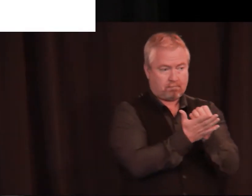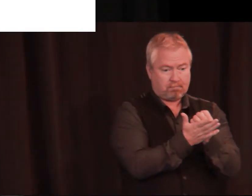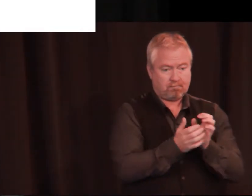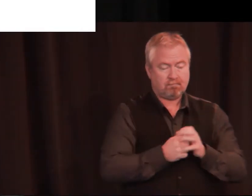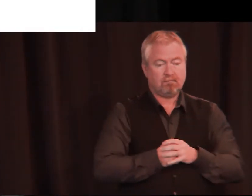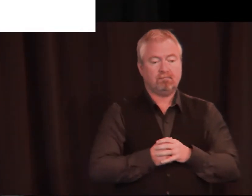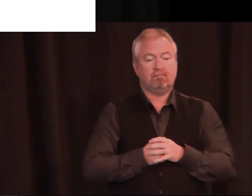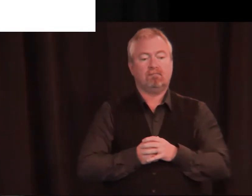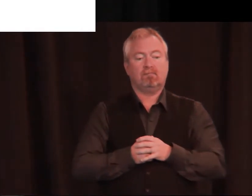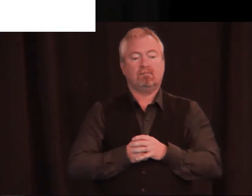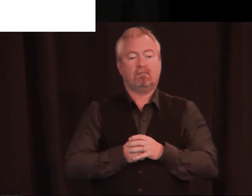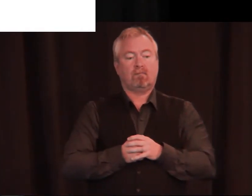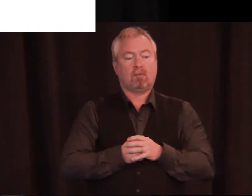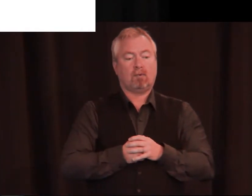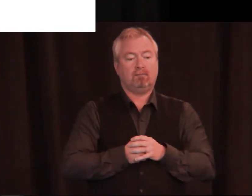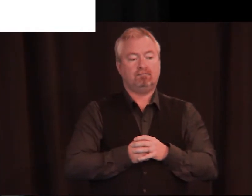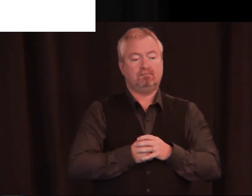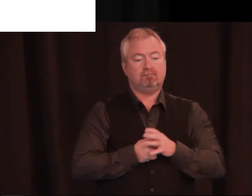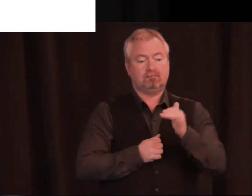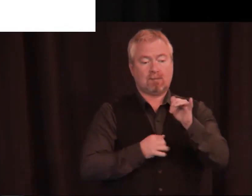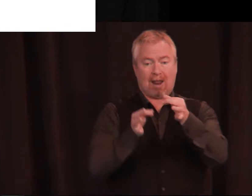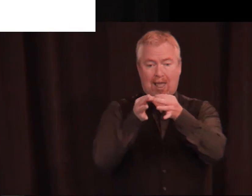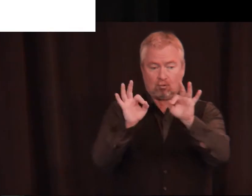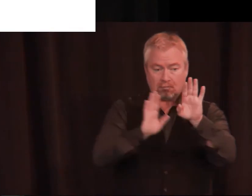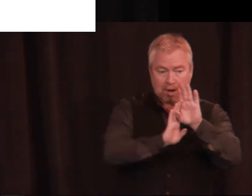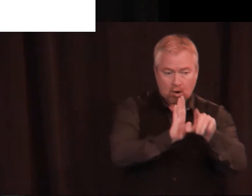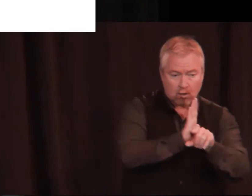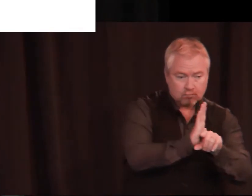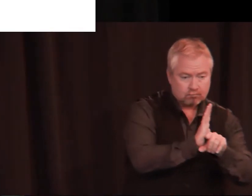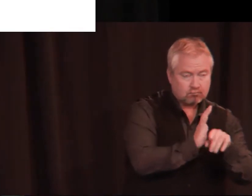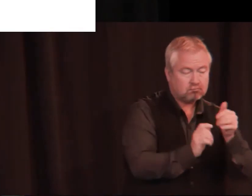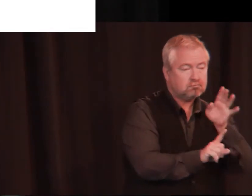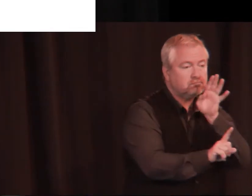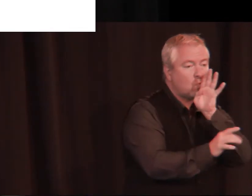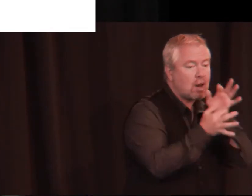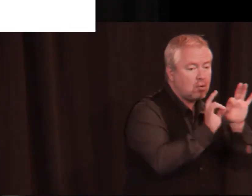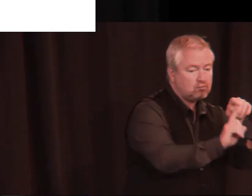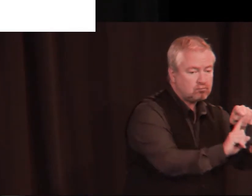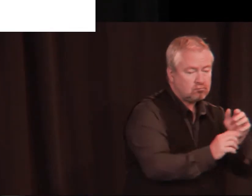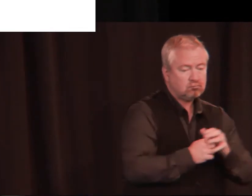their language background was spoken English, we excluded children with additional disabilities,